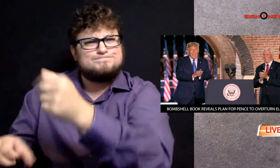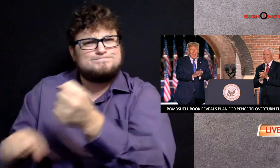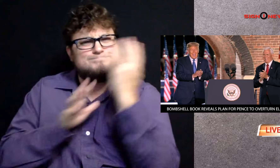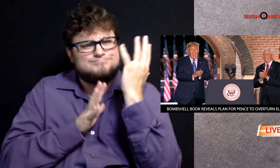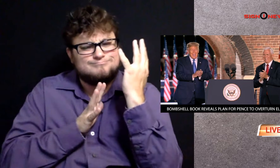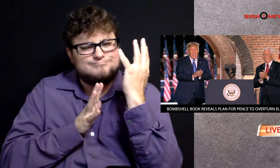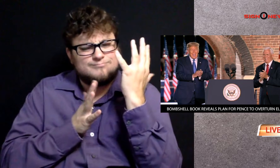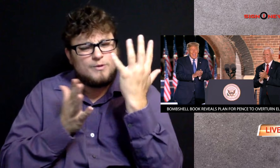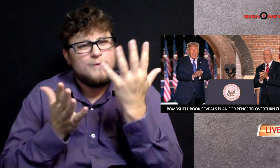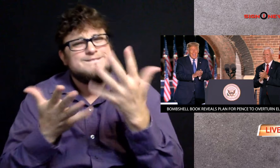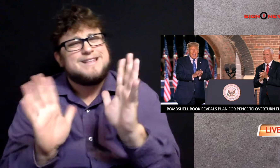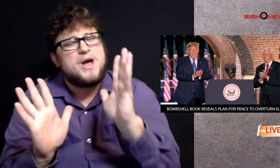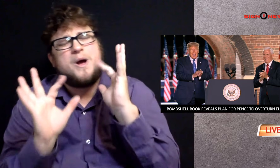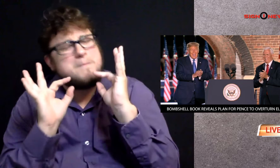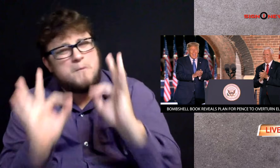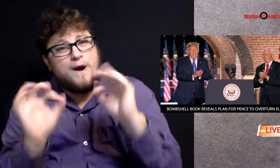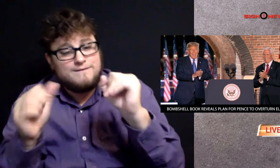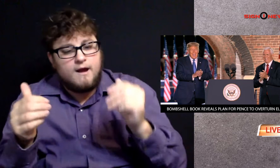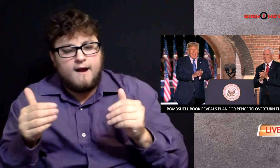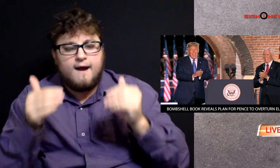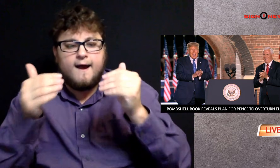by throwing out electors from seven states